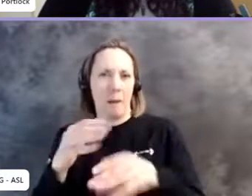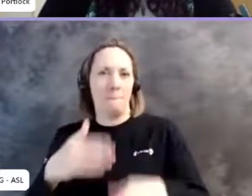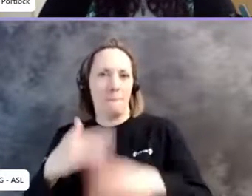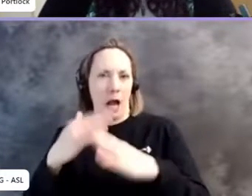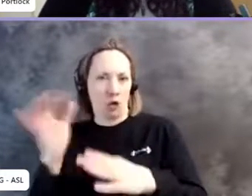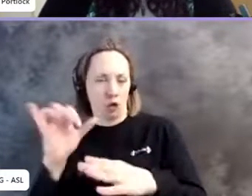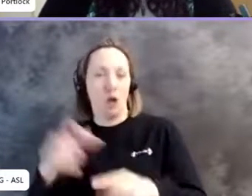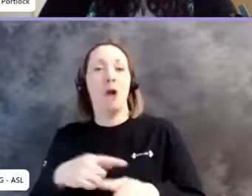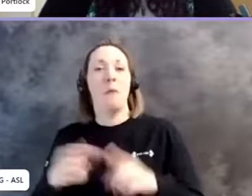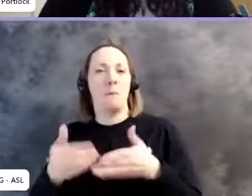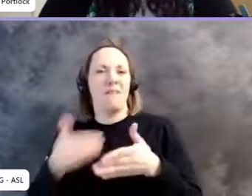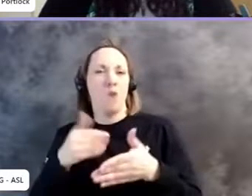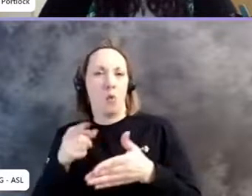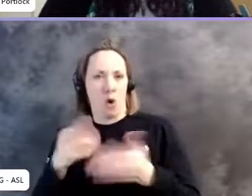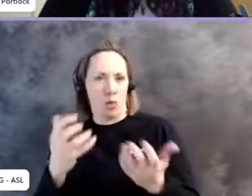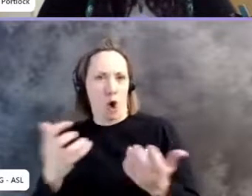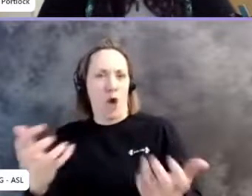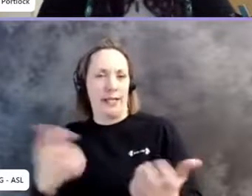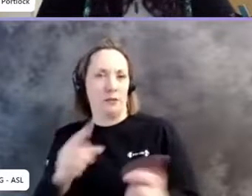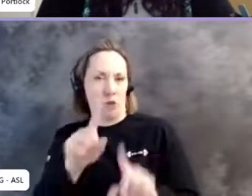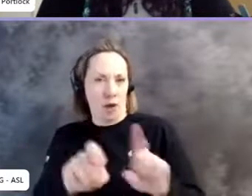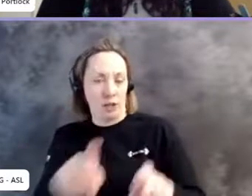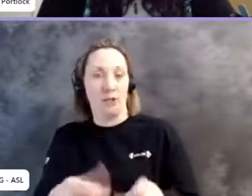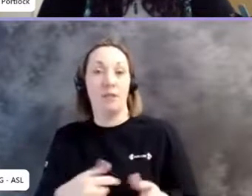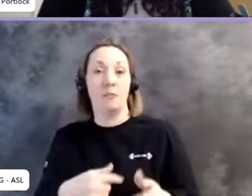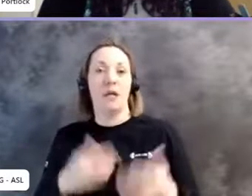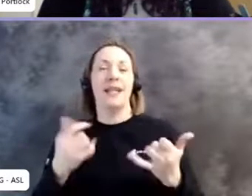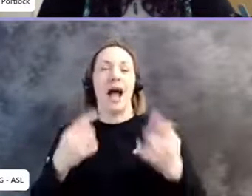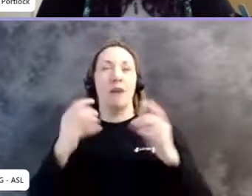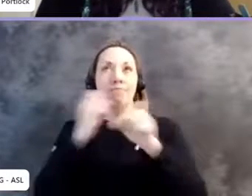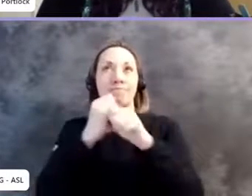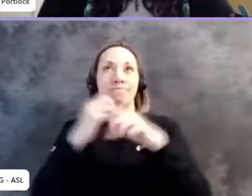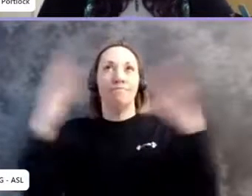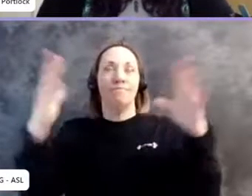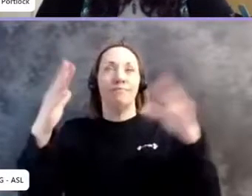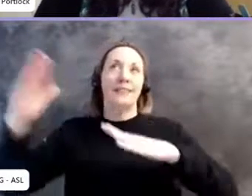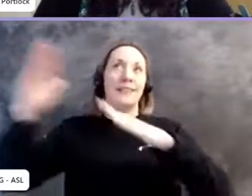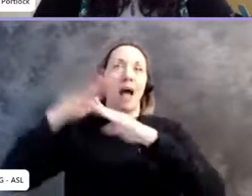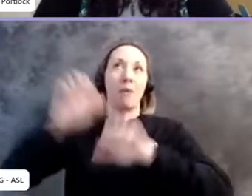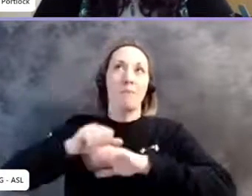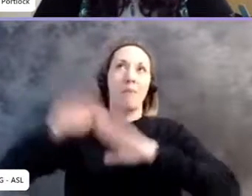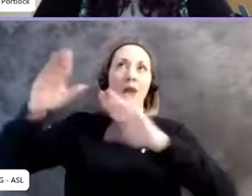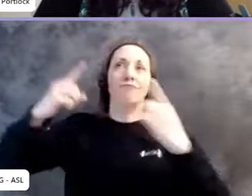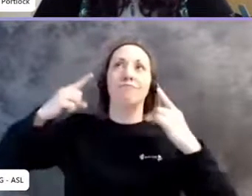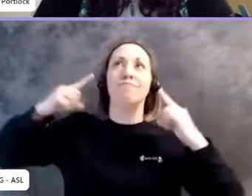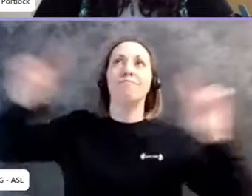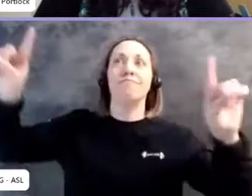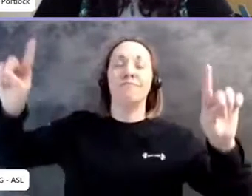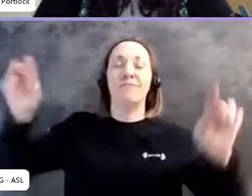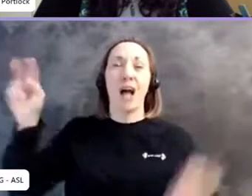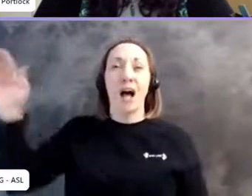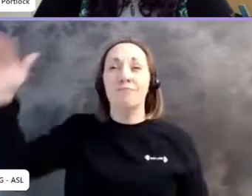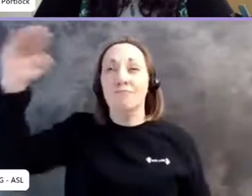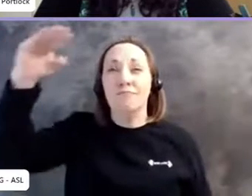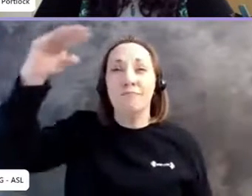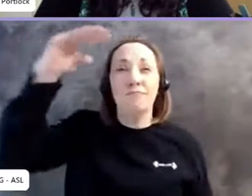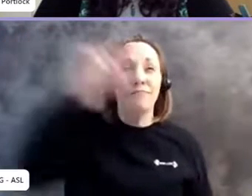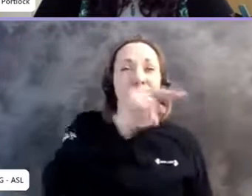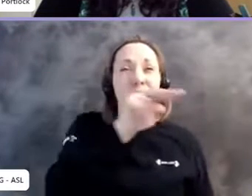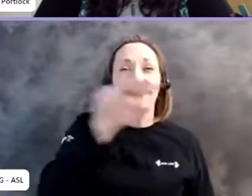here is on LinkedIn. Connect out and I know shandra and Sarah have things are going to say about the blockers come up but this final one before we go to the audiences we've